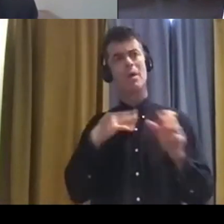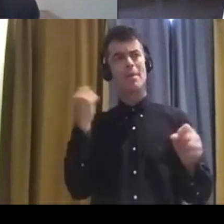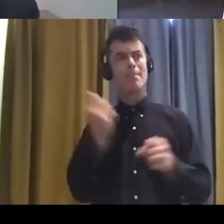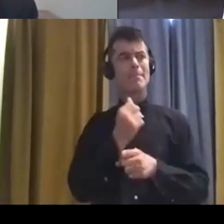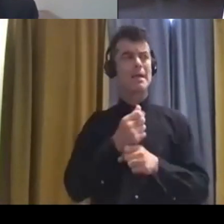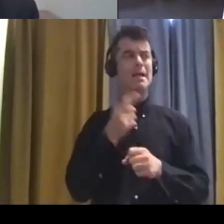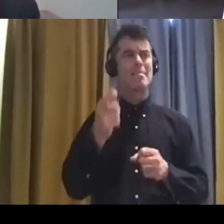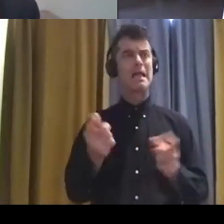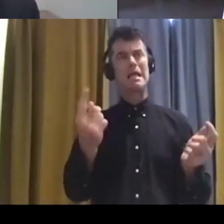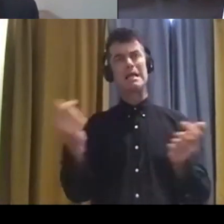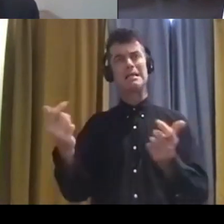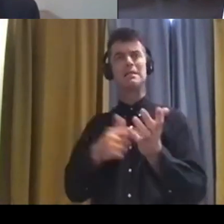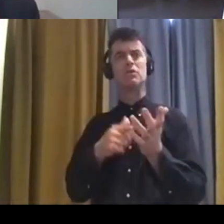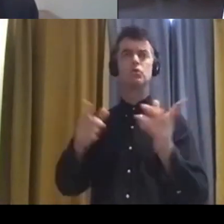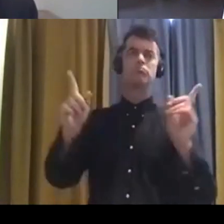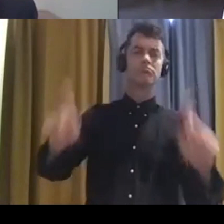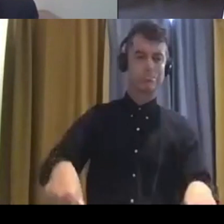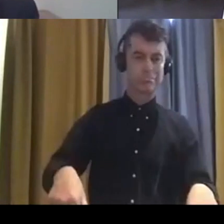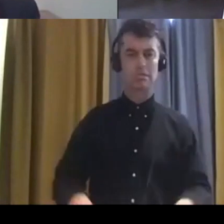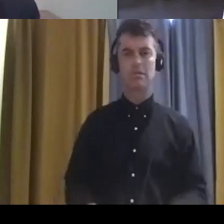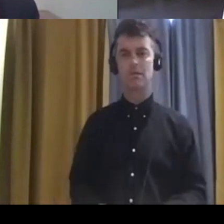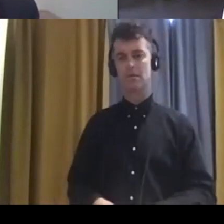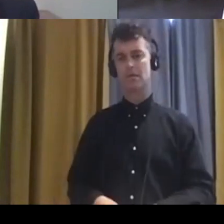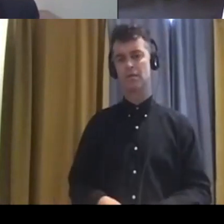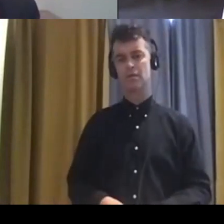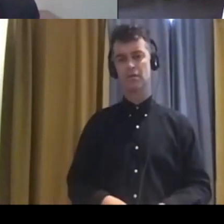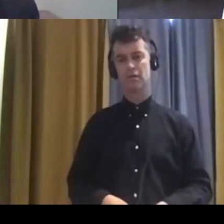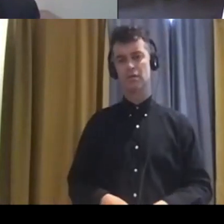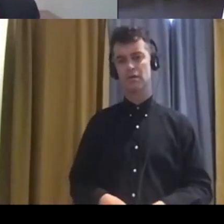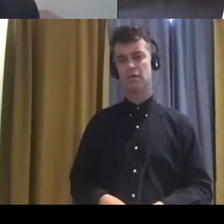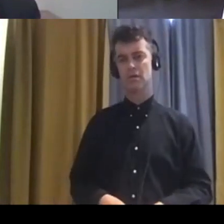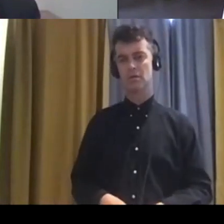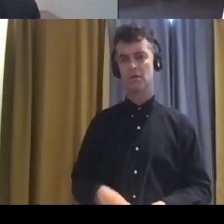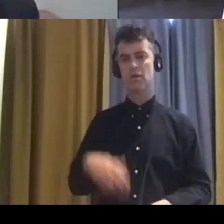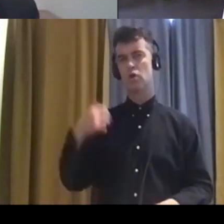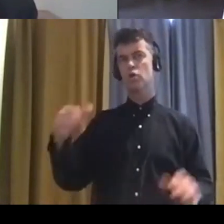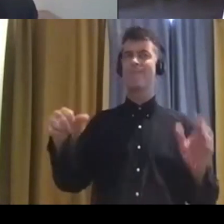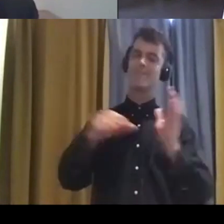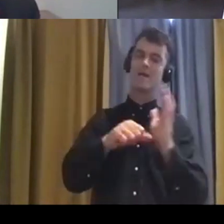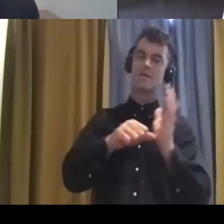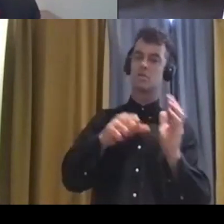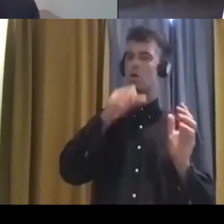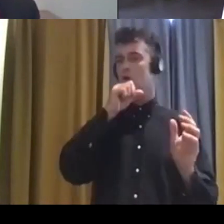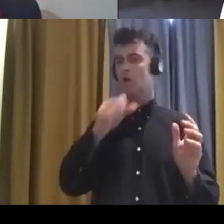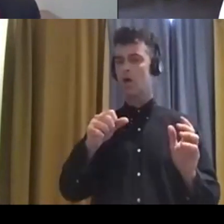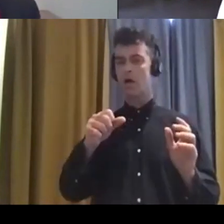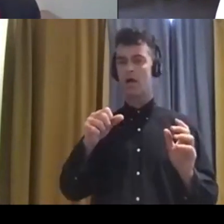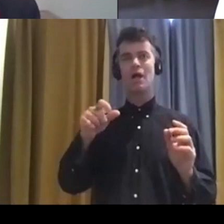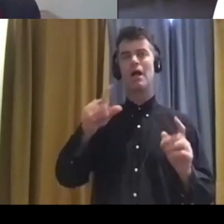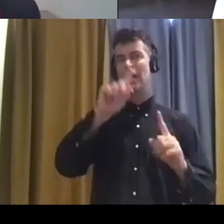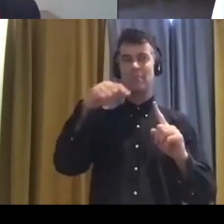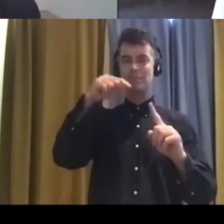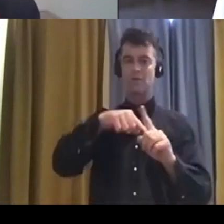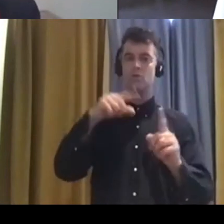how do we make that stuff easier to take and there's a as a good financial guy they'll